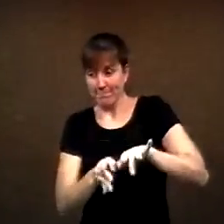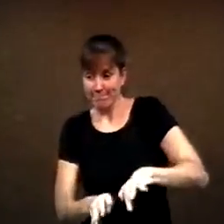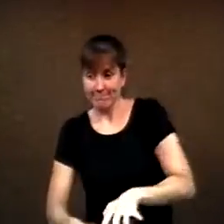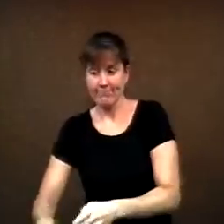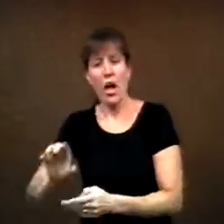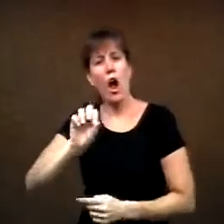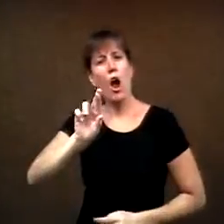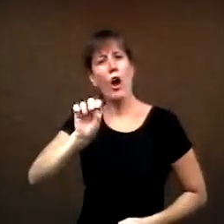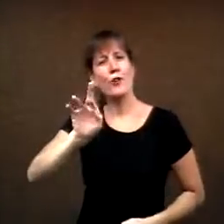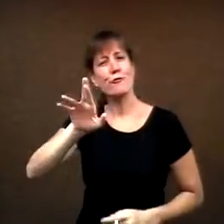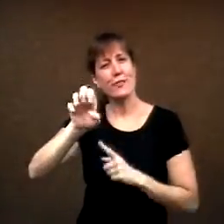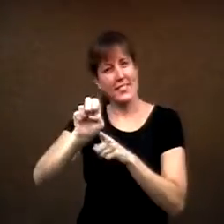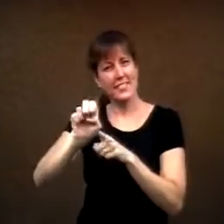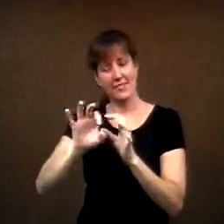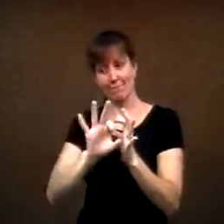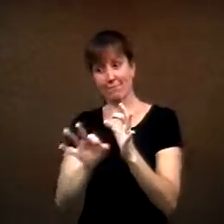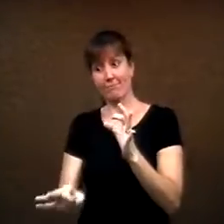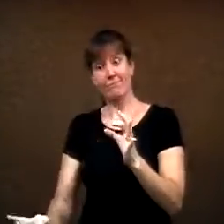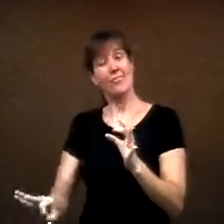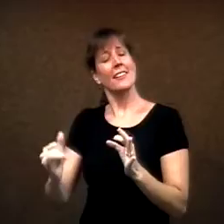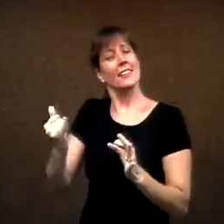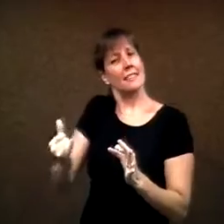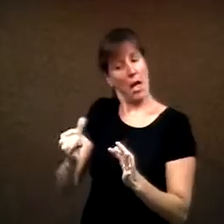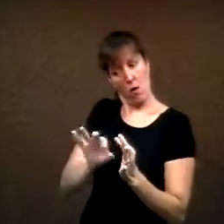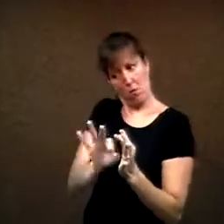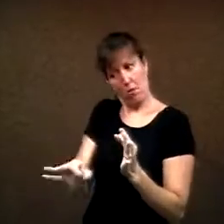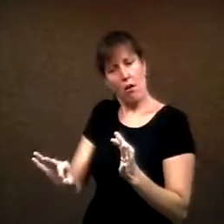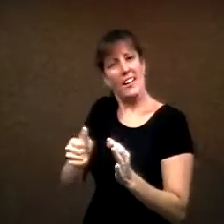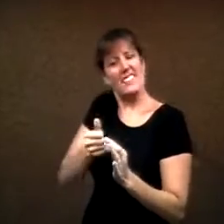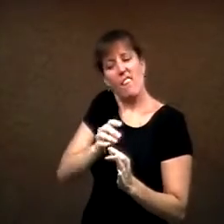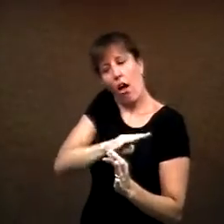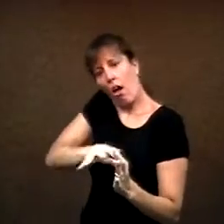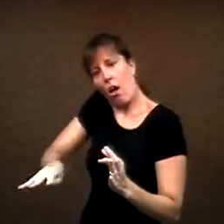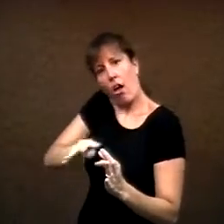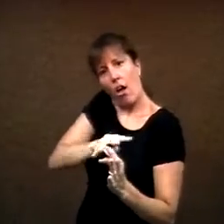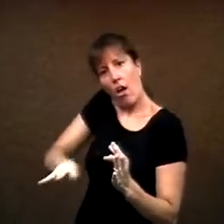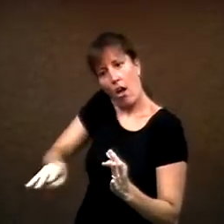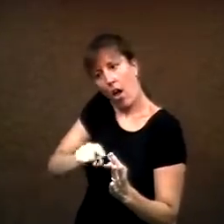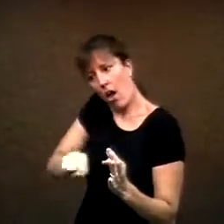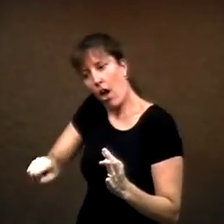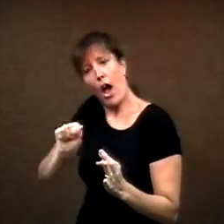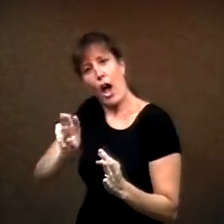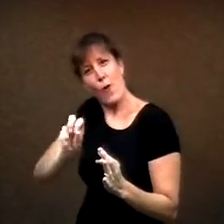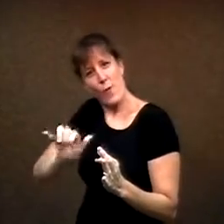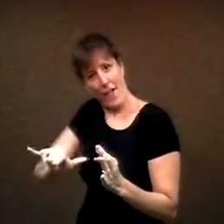structures that carry blood away from the heart. That 'a' in 'artery' and that 'a' in 'away' are great